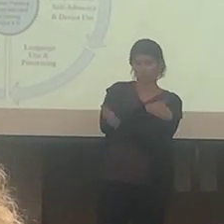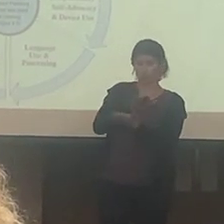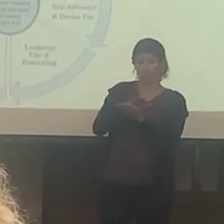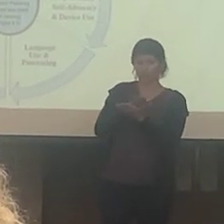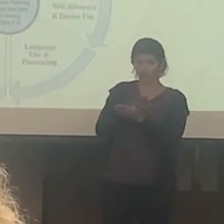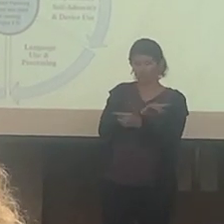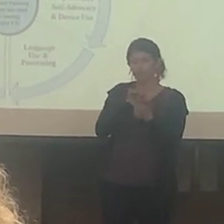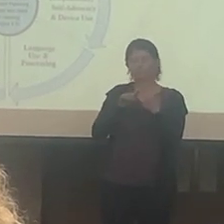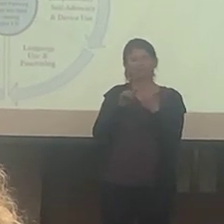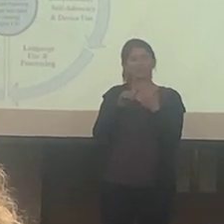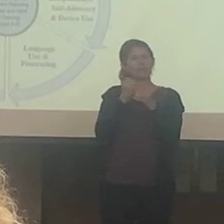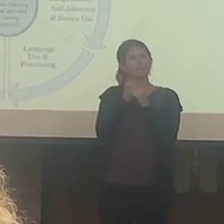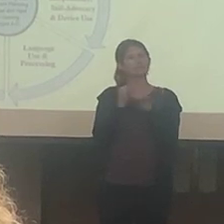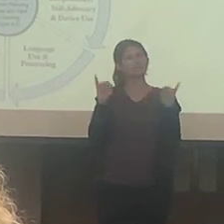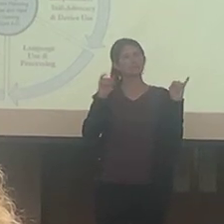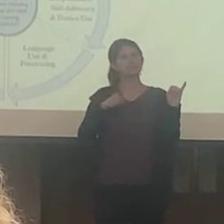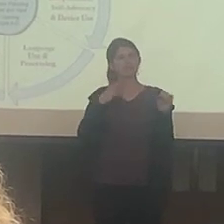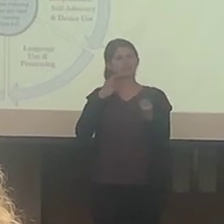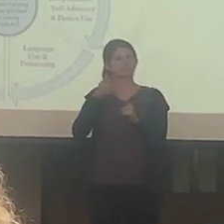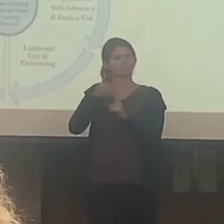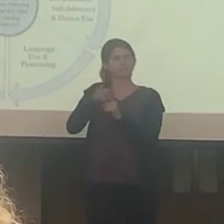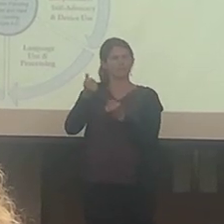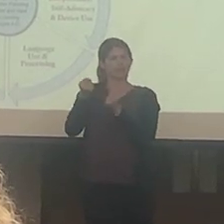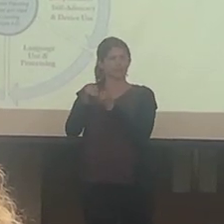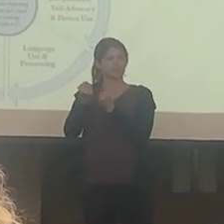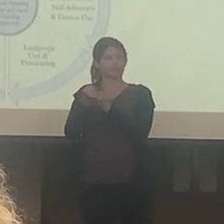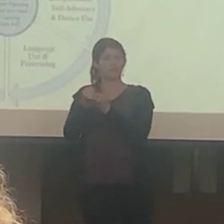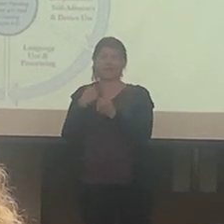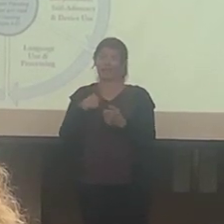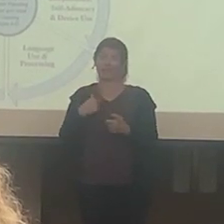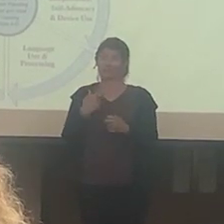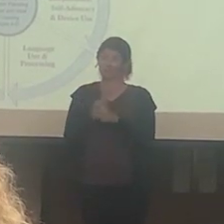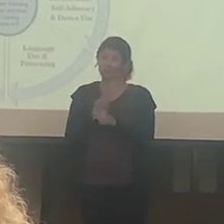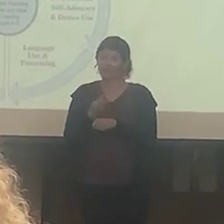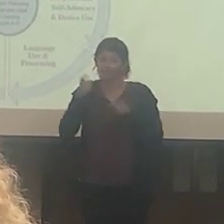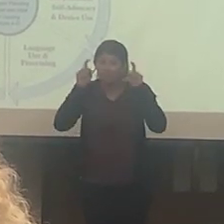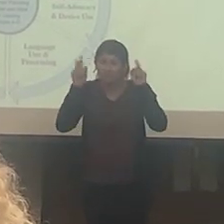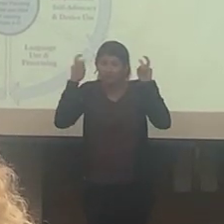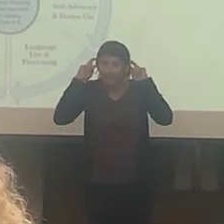independence and self-advocacy and devices are they using their device do they know how to tell